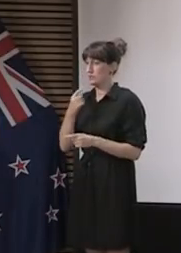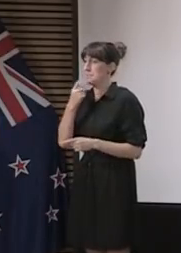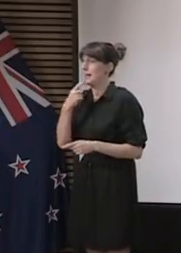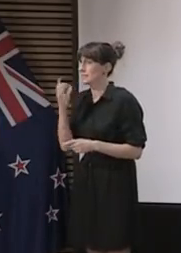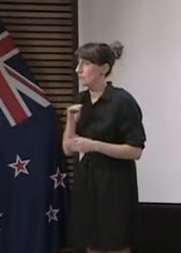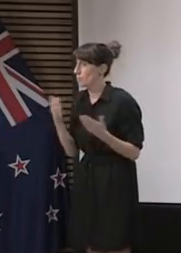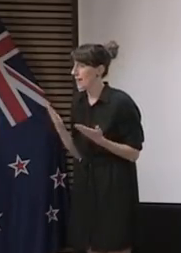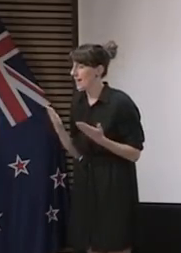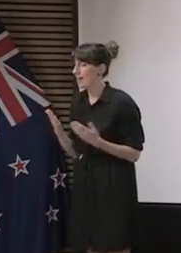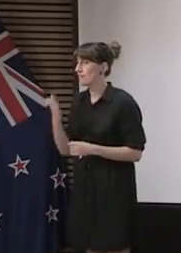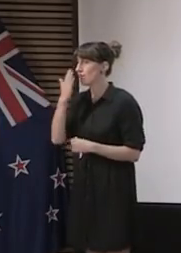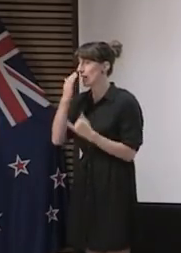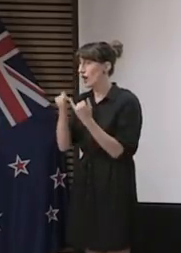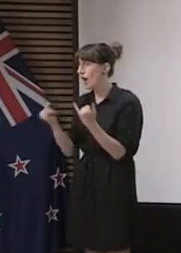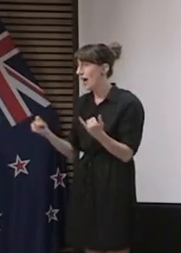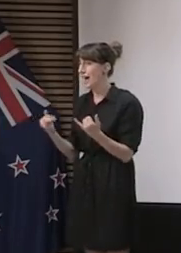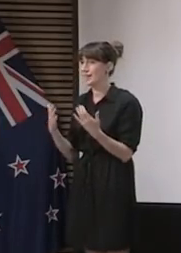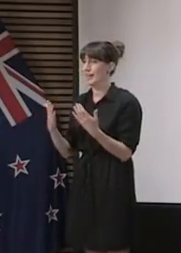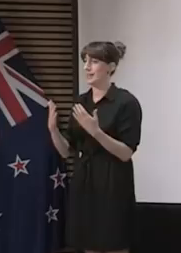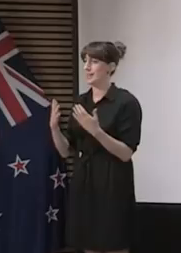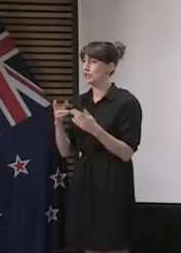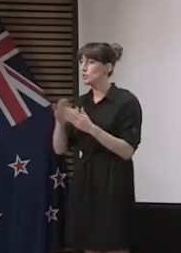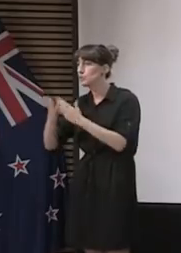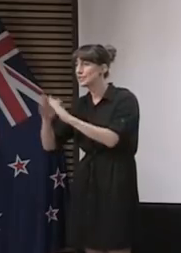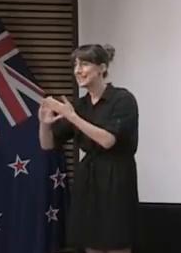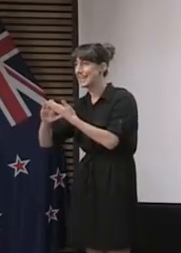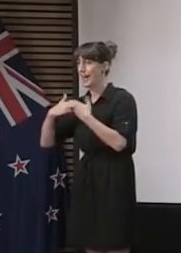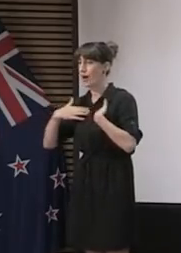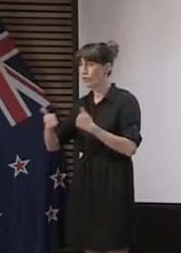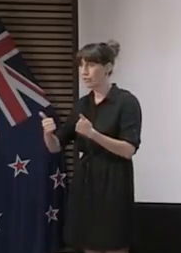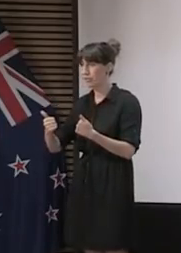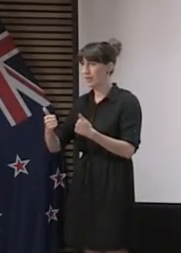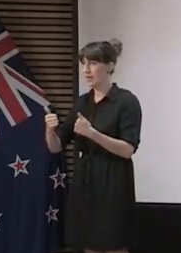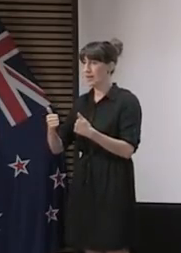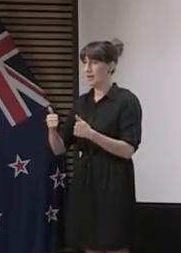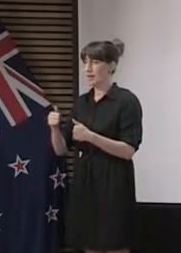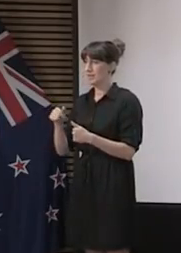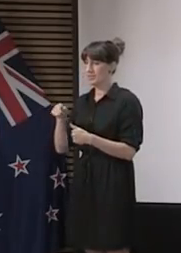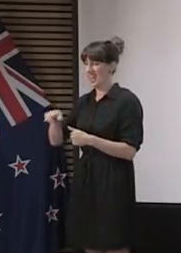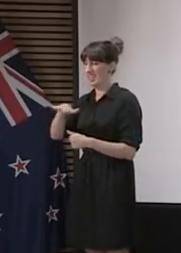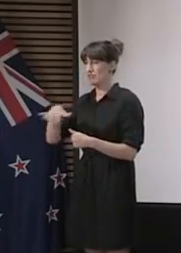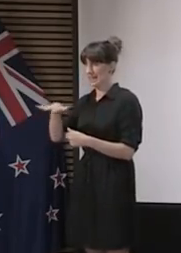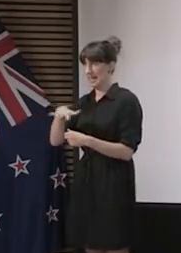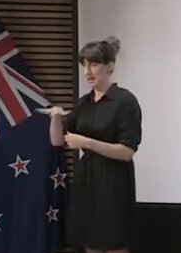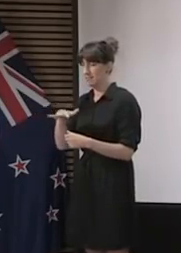have relied or DHBshave a role in distributing tothose front-line workers andwe have been